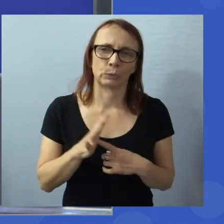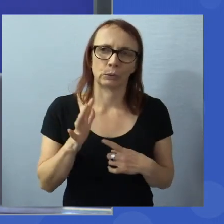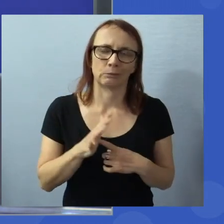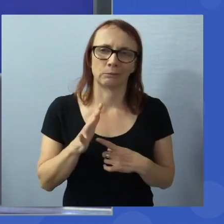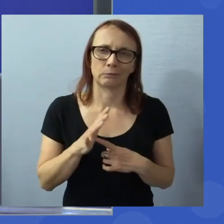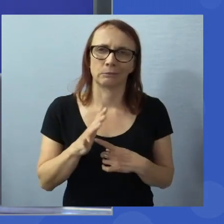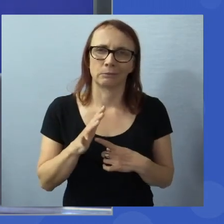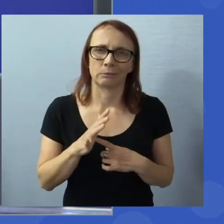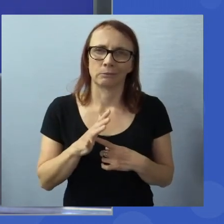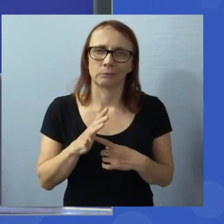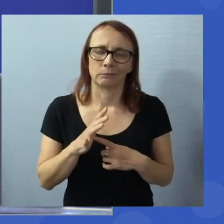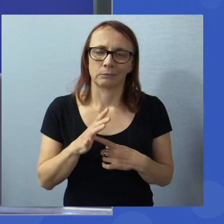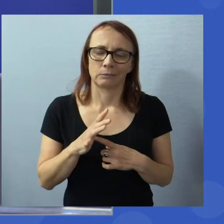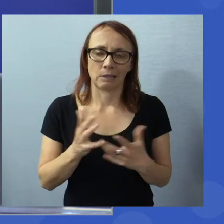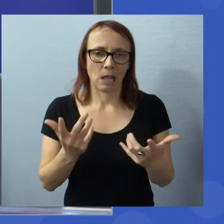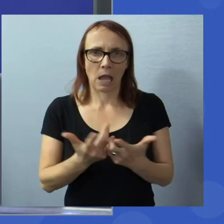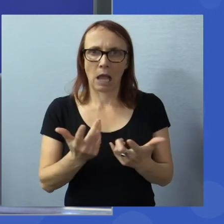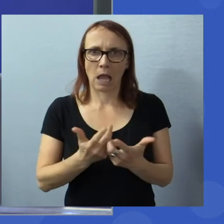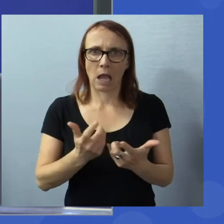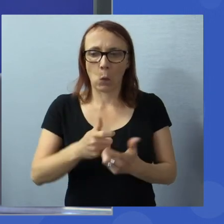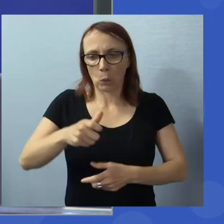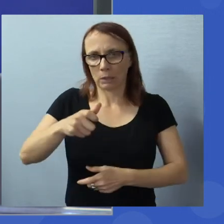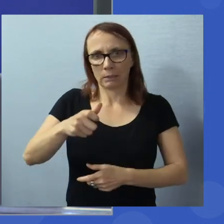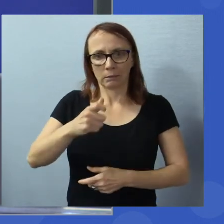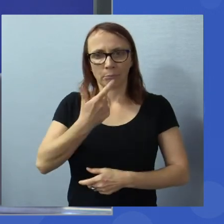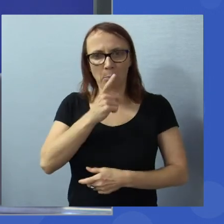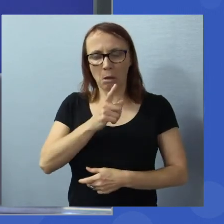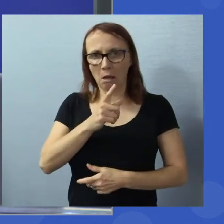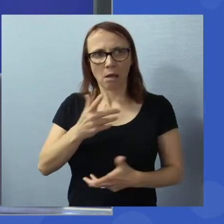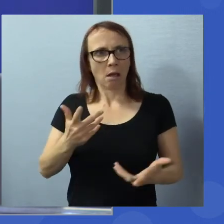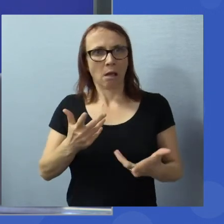well is how a citizens involved not just since cotton but around the world in